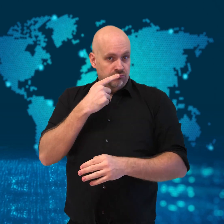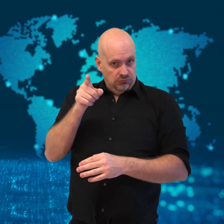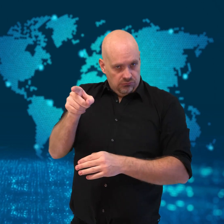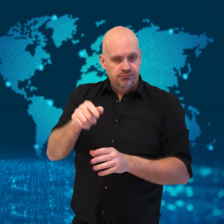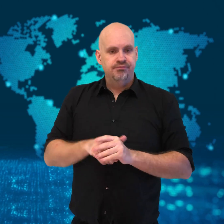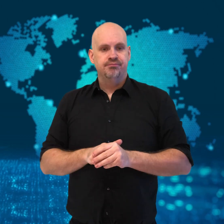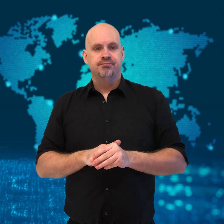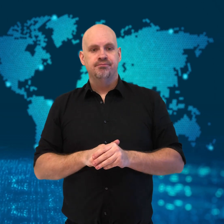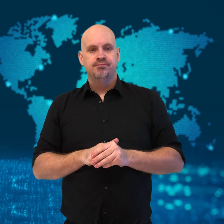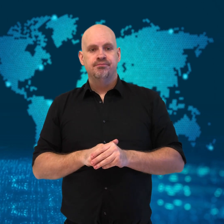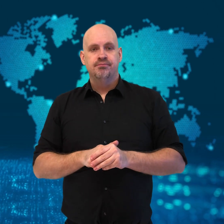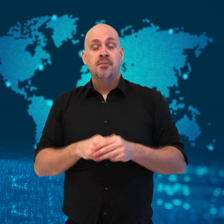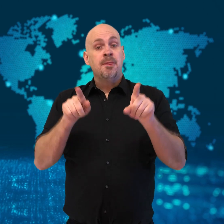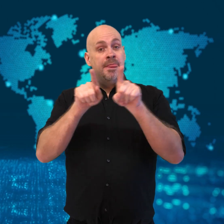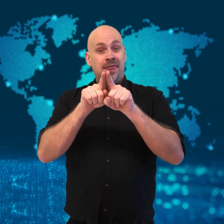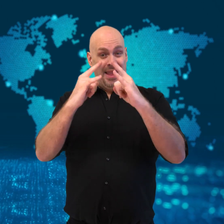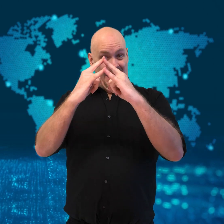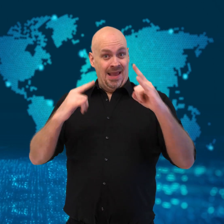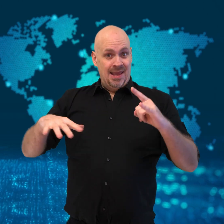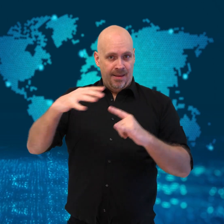about the killings.